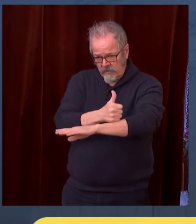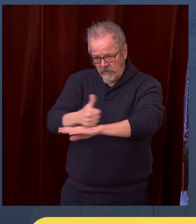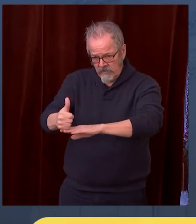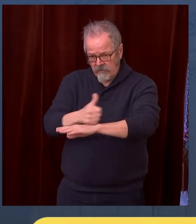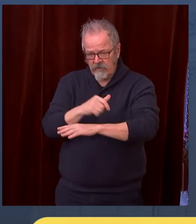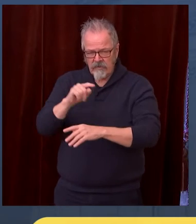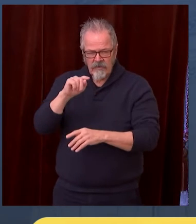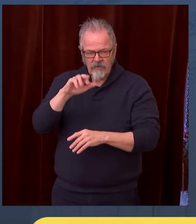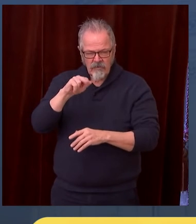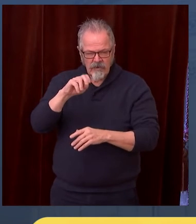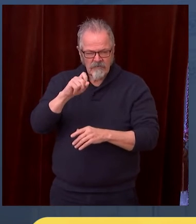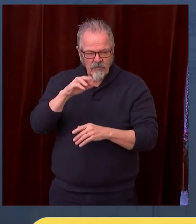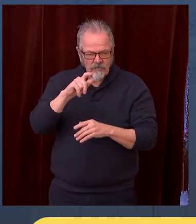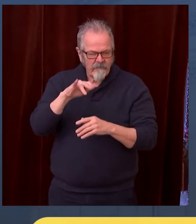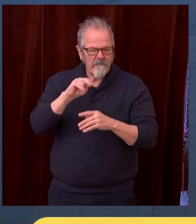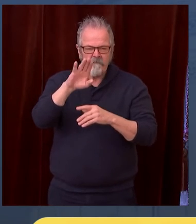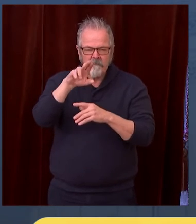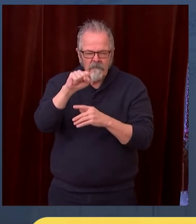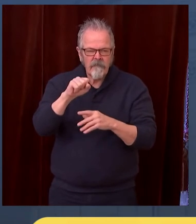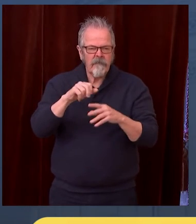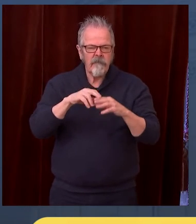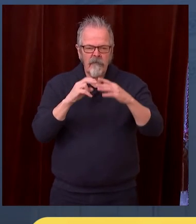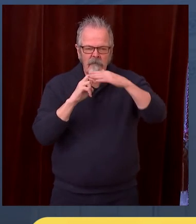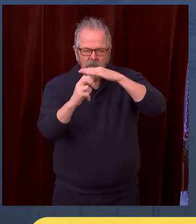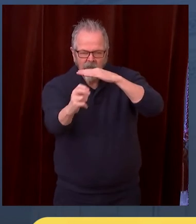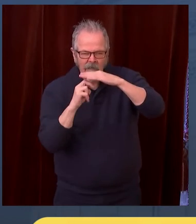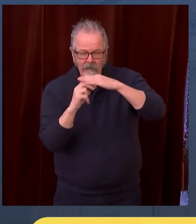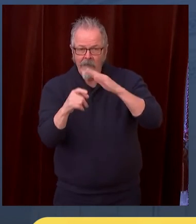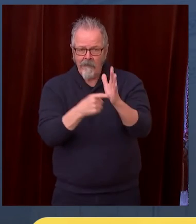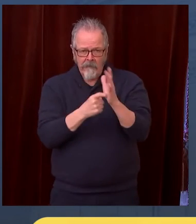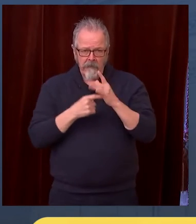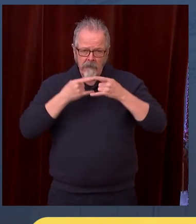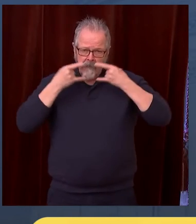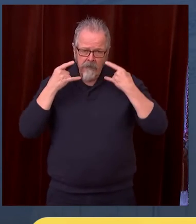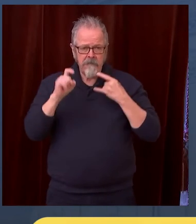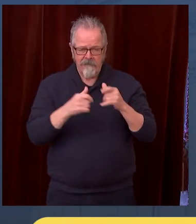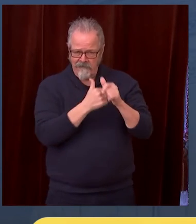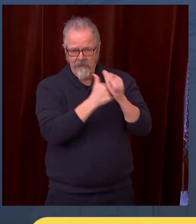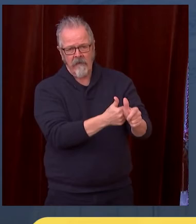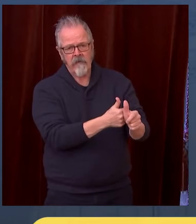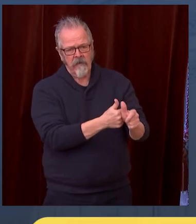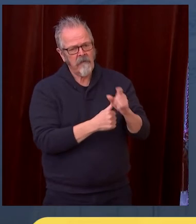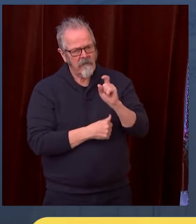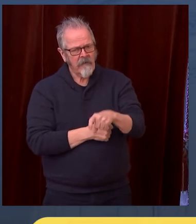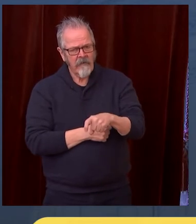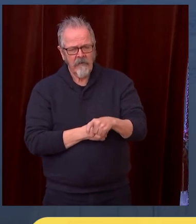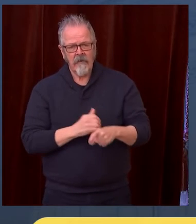So obviously that is a federal requirement, we can only control the state.